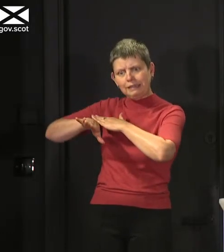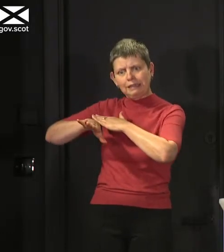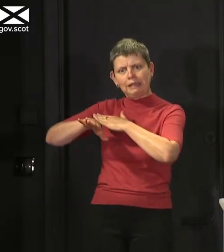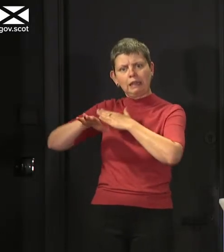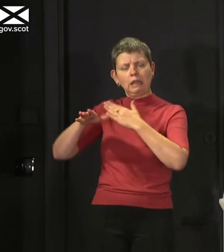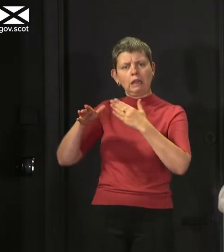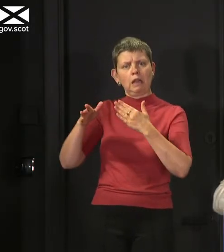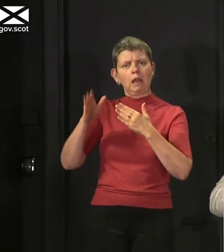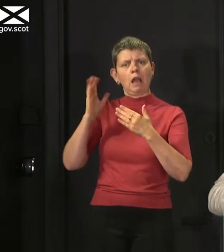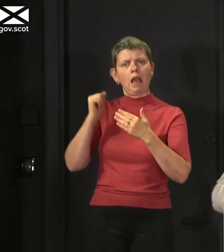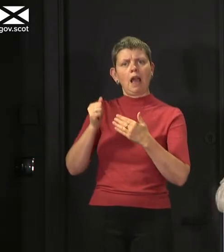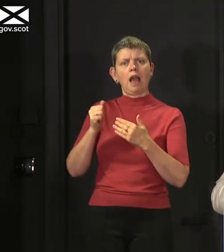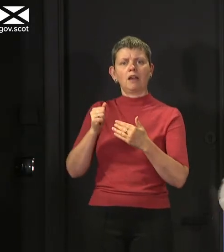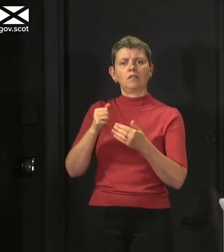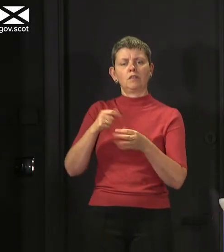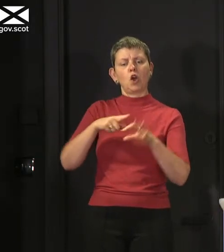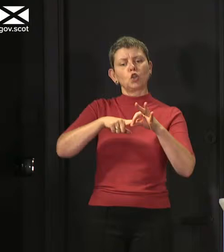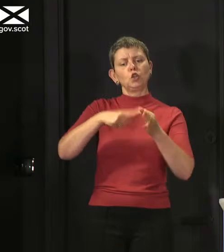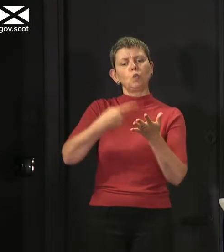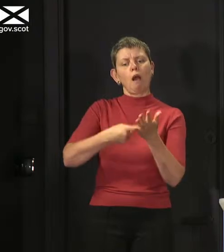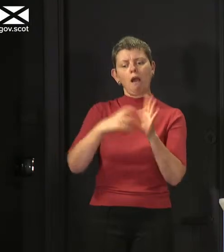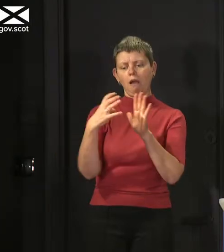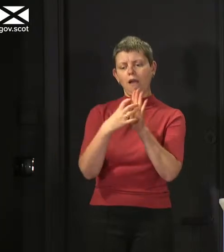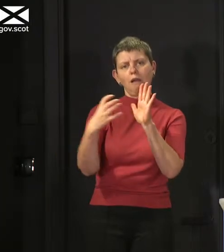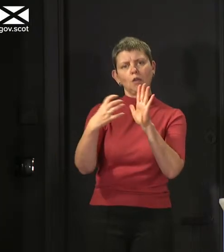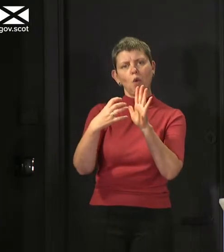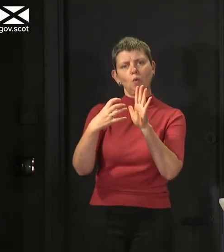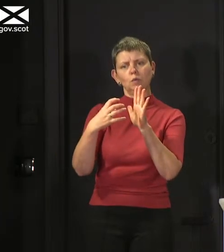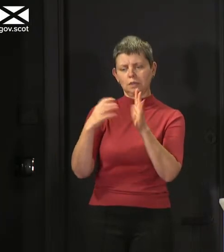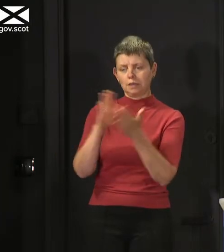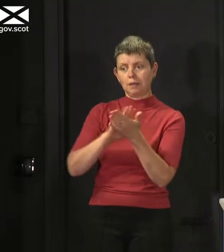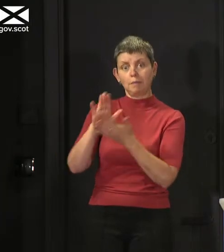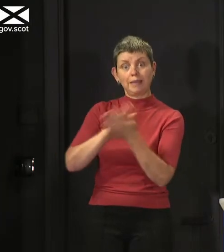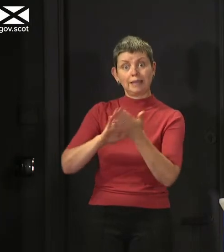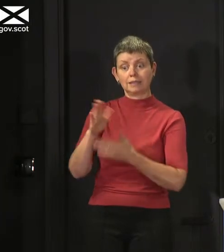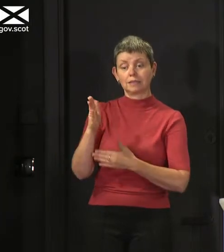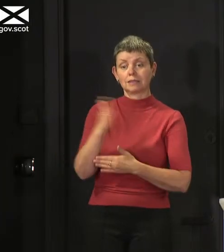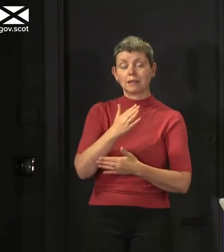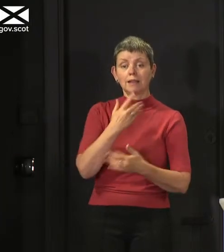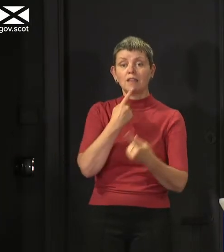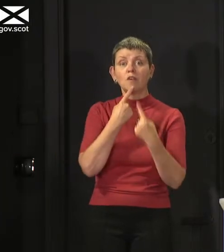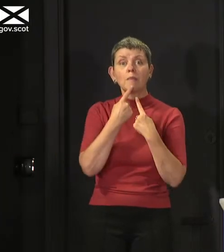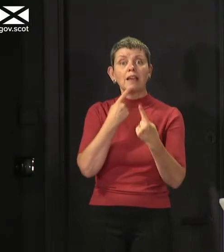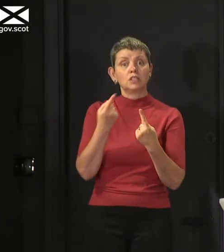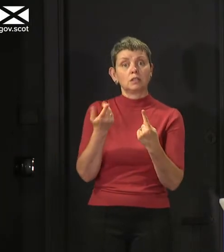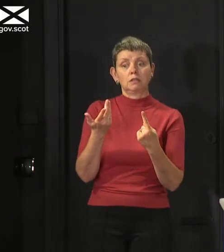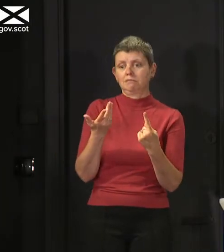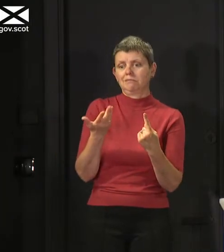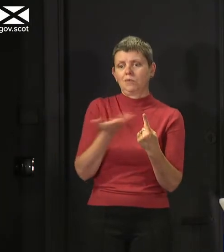had a QR code that would allow them to collect the details of customers through to the hand